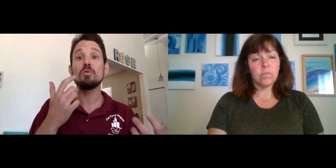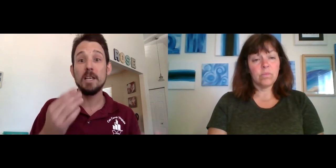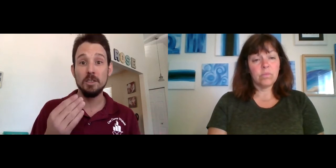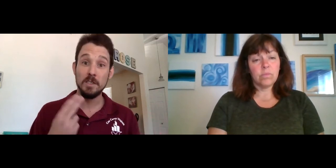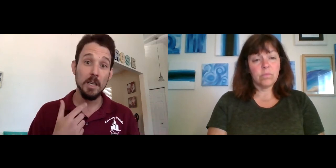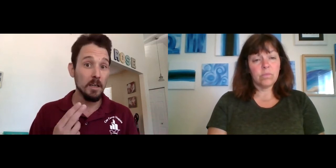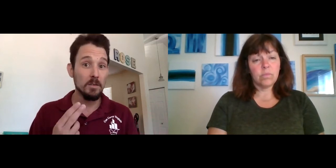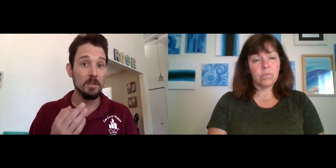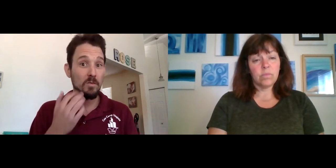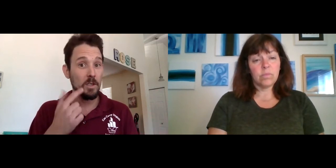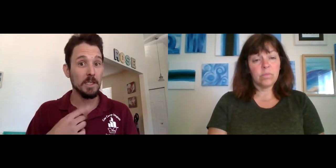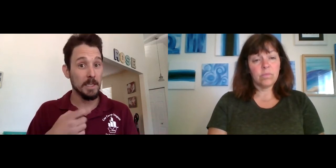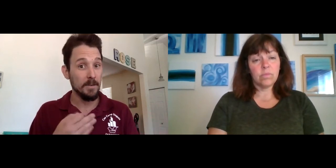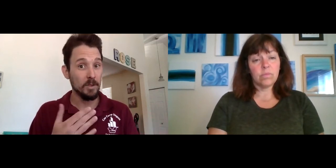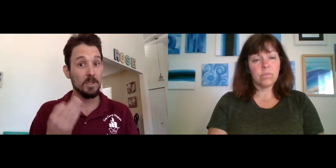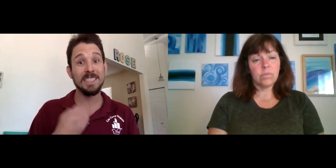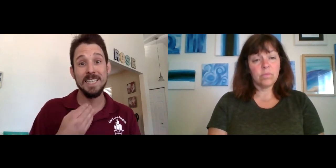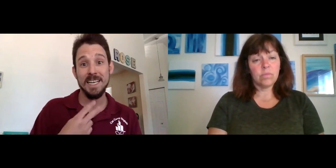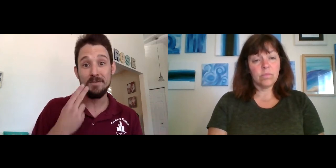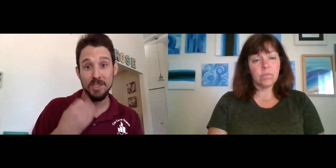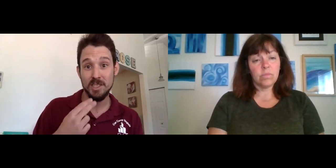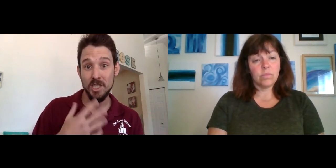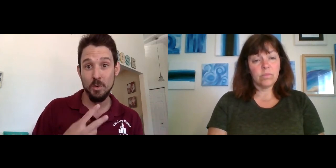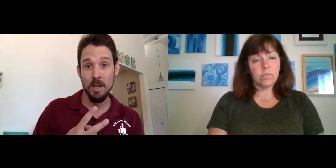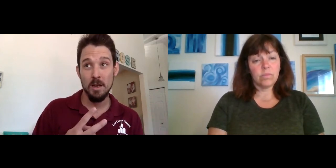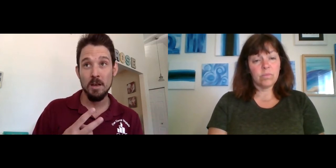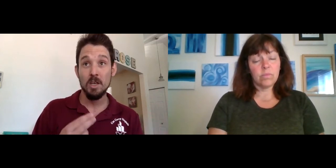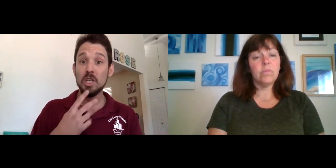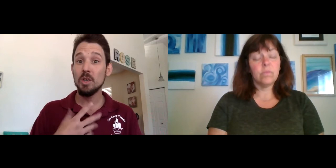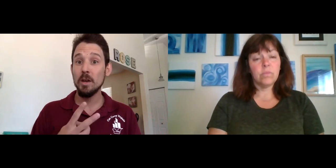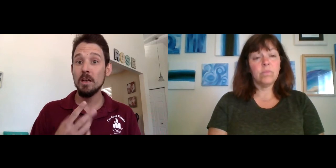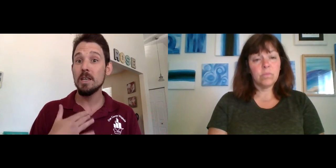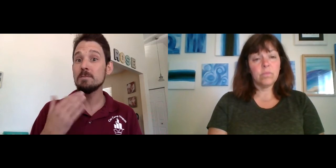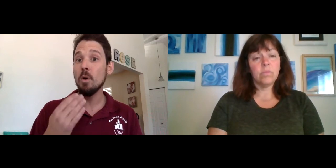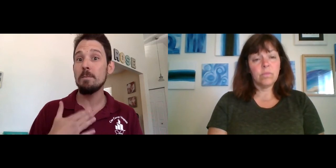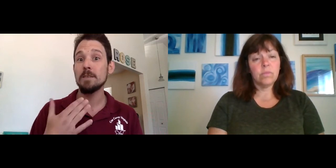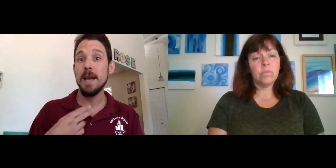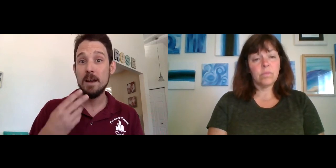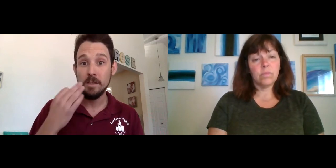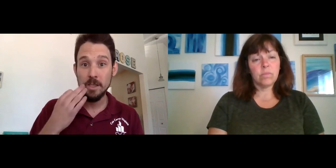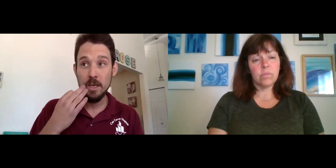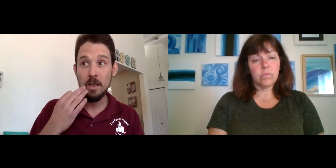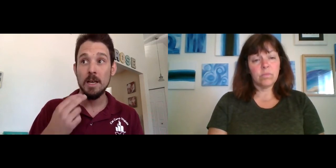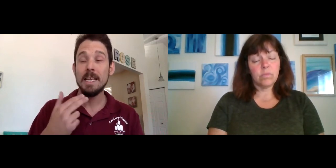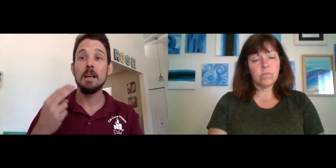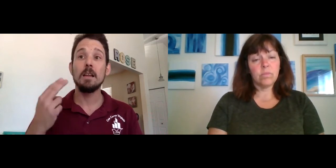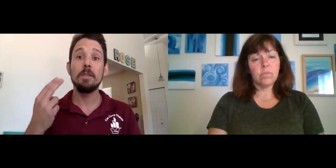of skills is different for signing versus cueing-- cueing is more about accuracy.